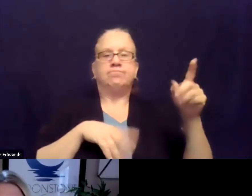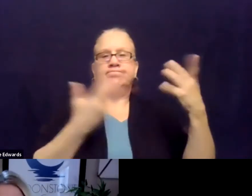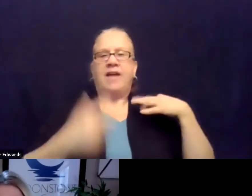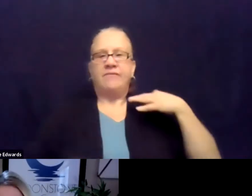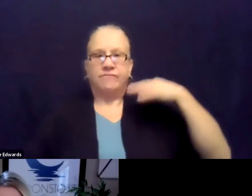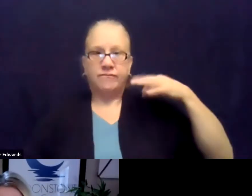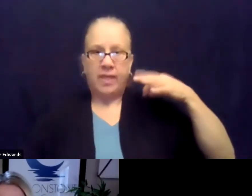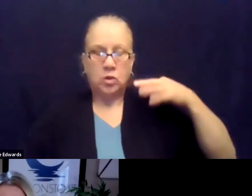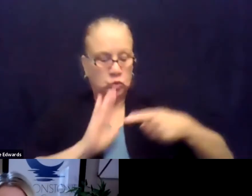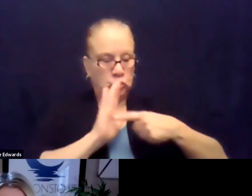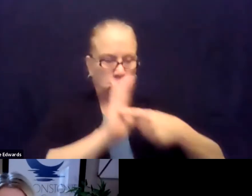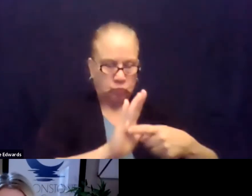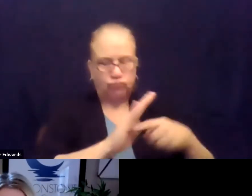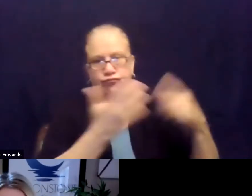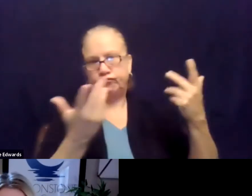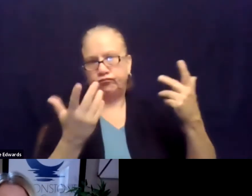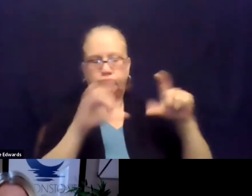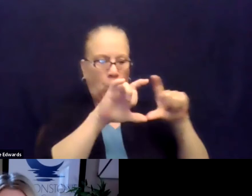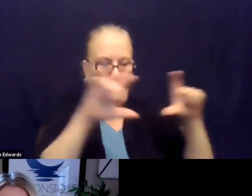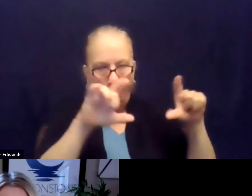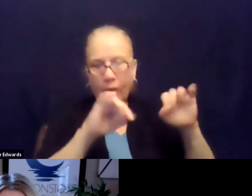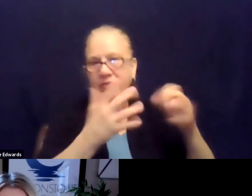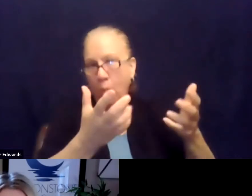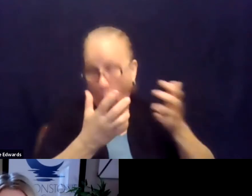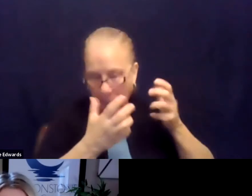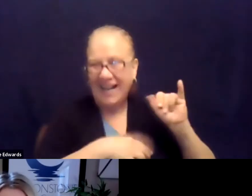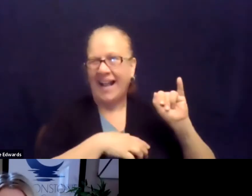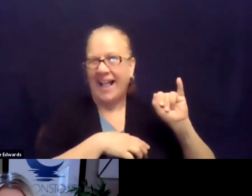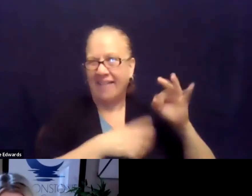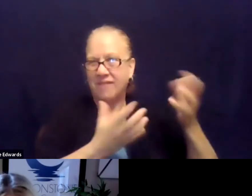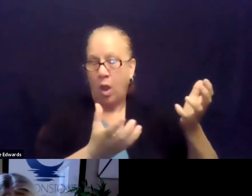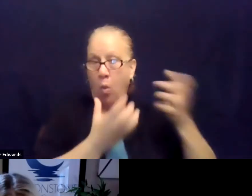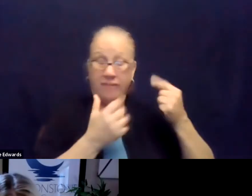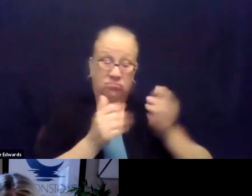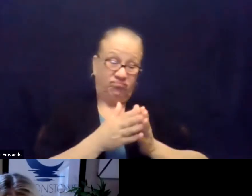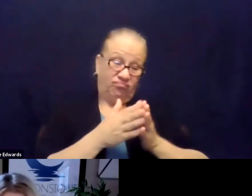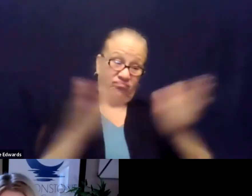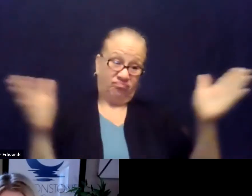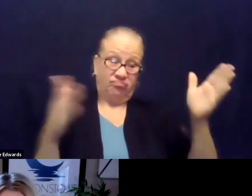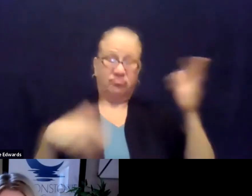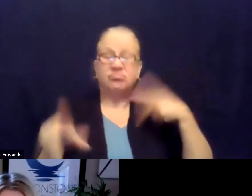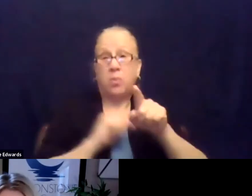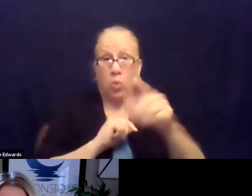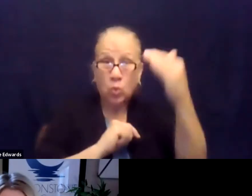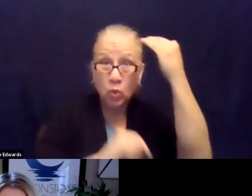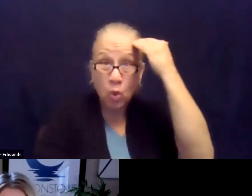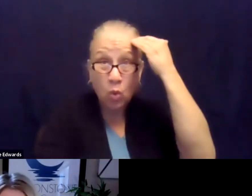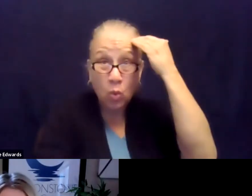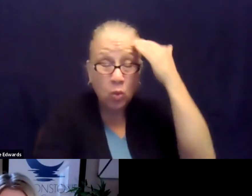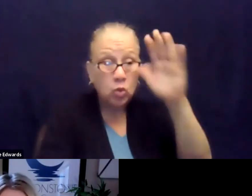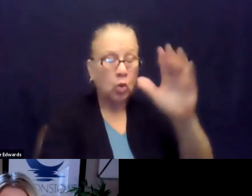status if they're willing. But in general, for the people you know, your staff and volunteers,